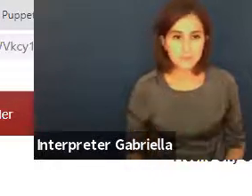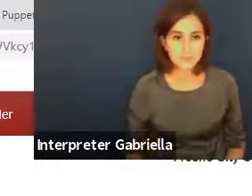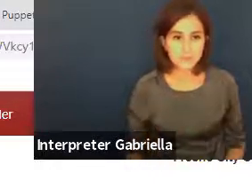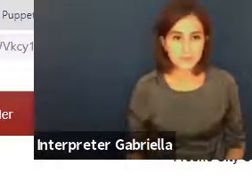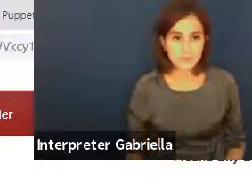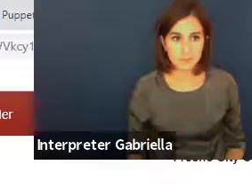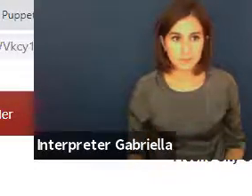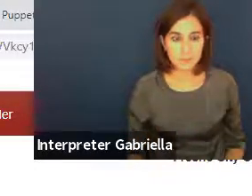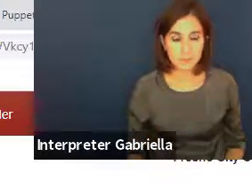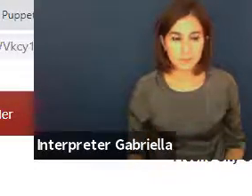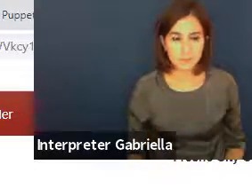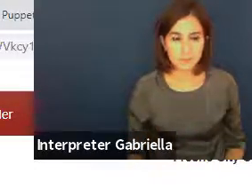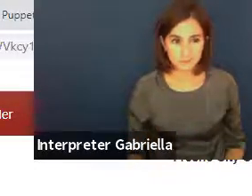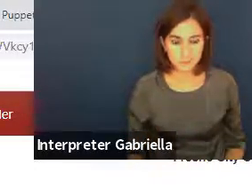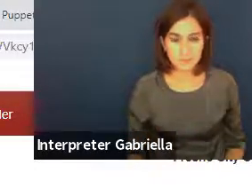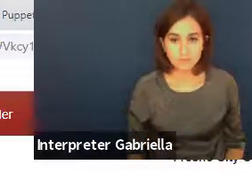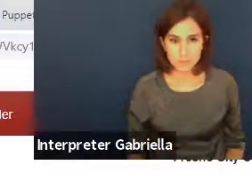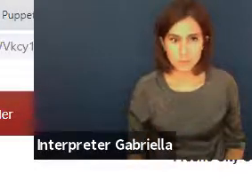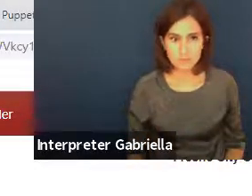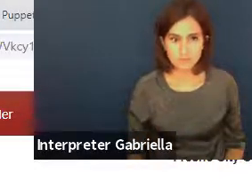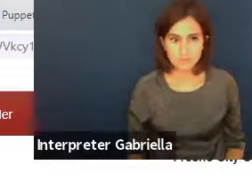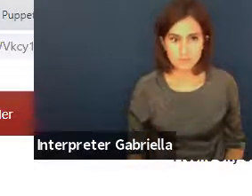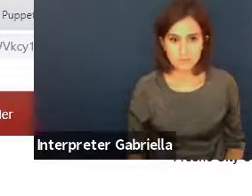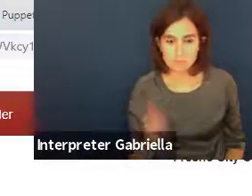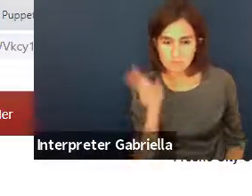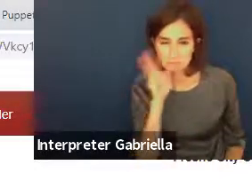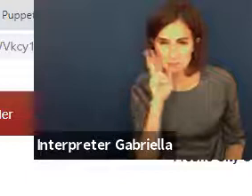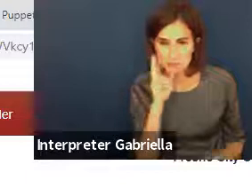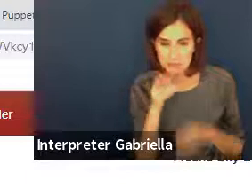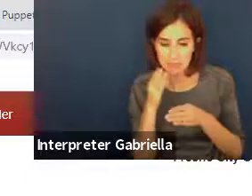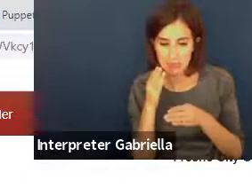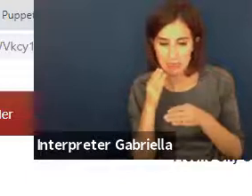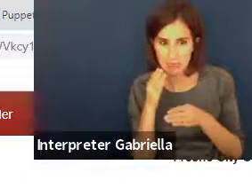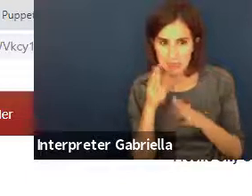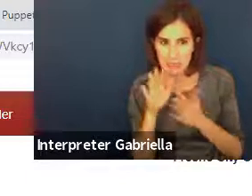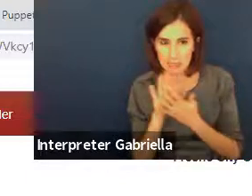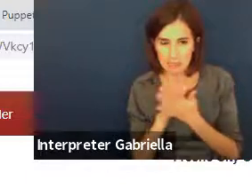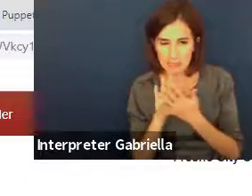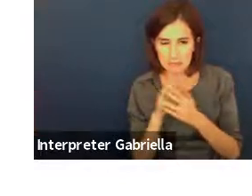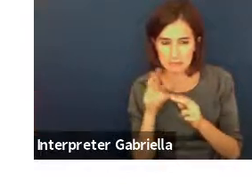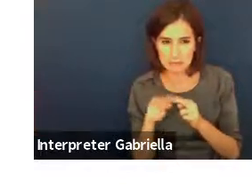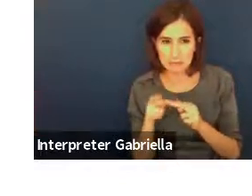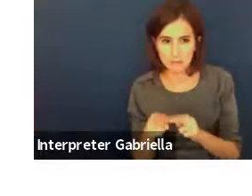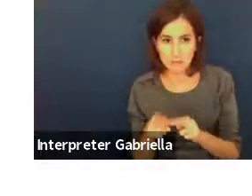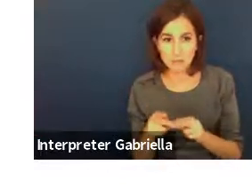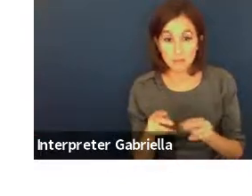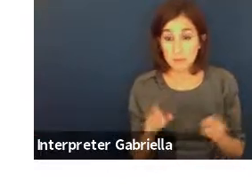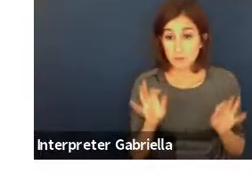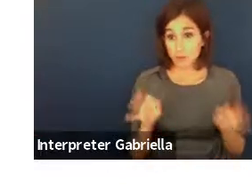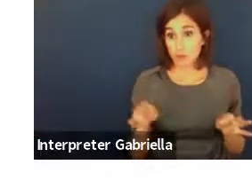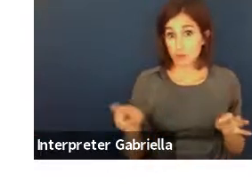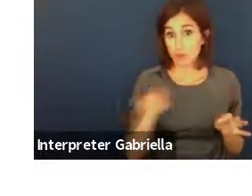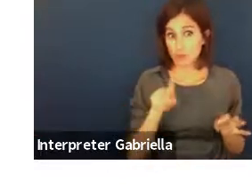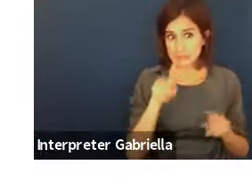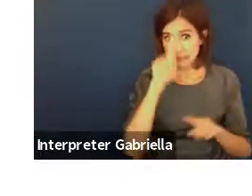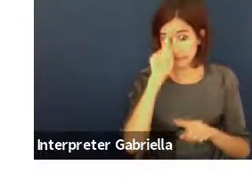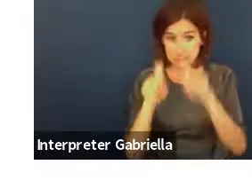Linda Kobashigawa: So let me see if I'm at the end of mine. I am, and I'm sure there are questions because I've been talking for